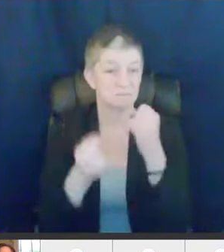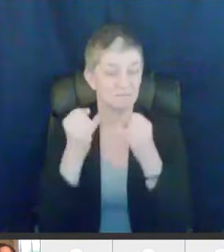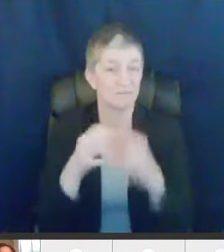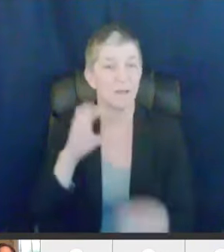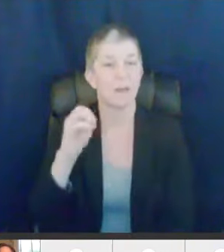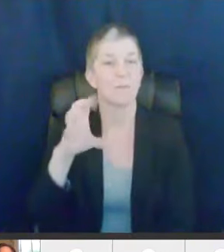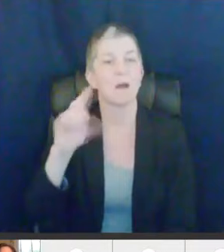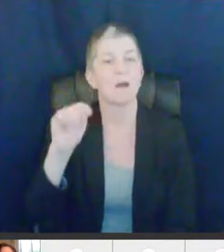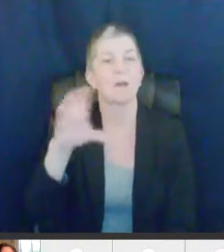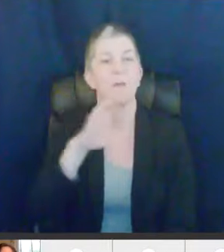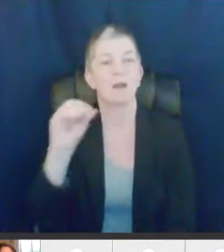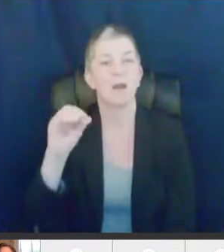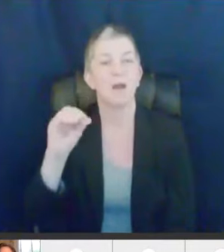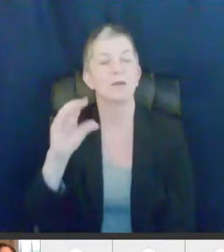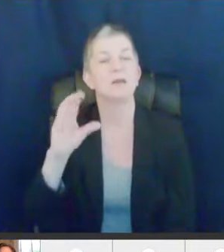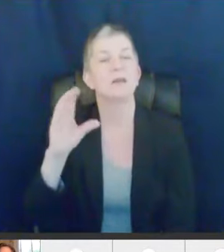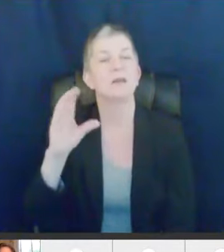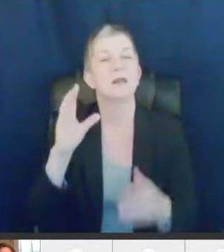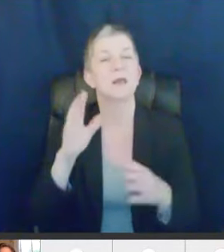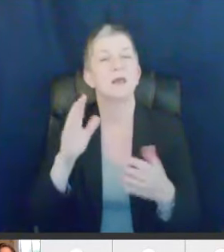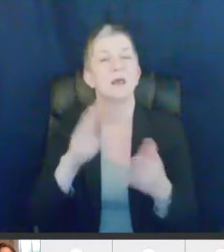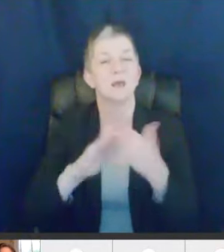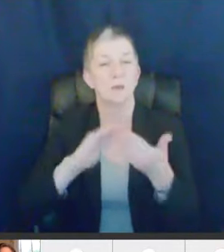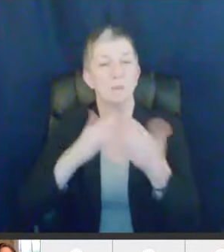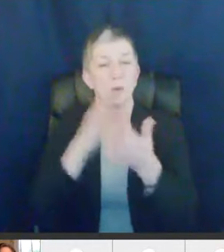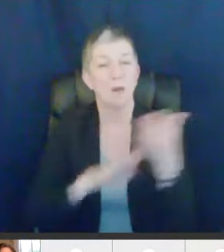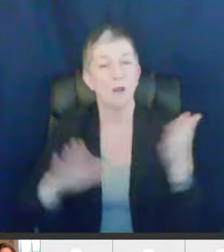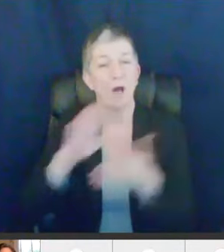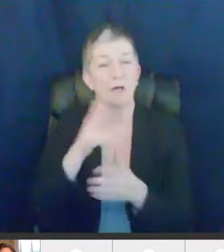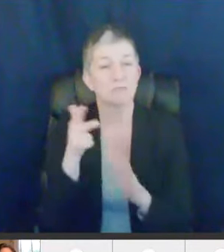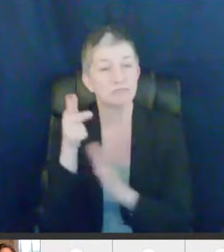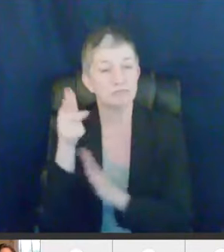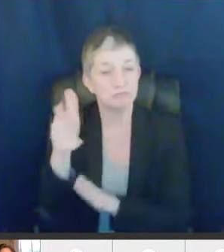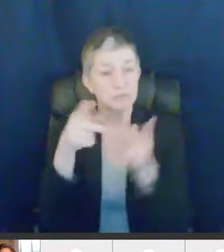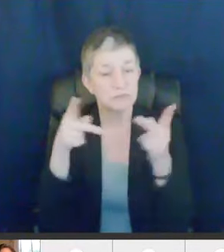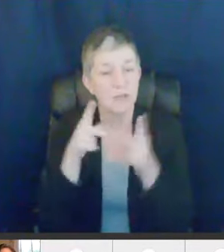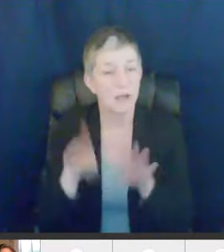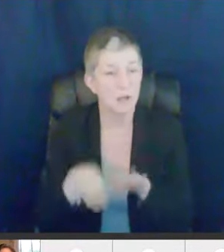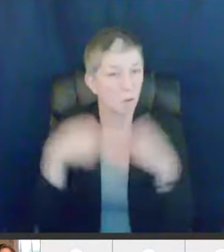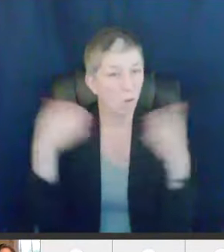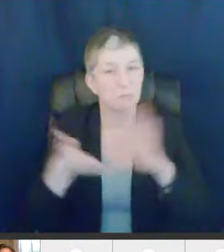Community College drive-thru site is open and running smoothly for the dates